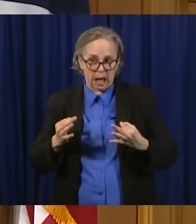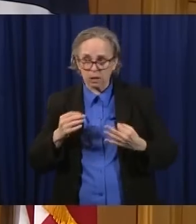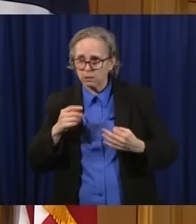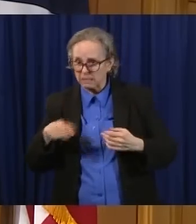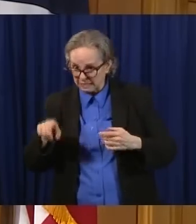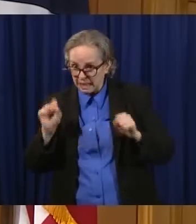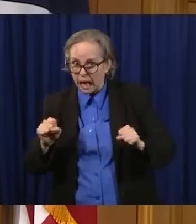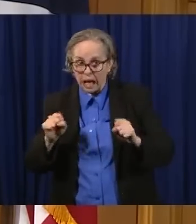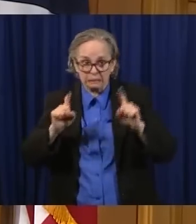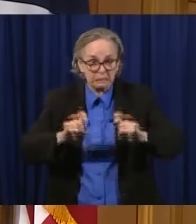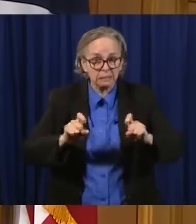WILL GO UP.